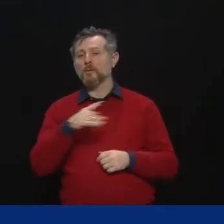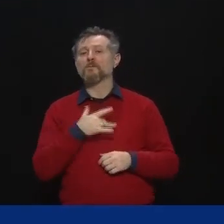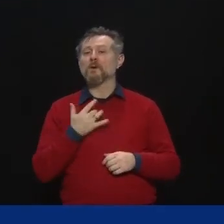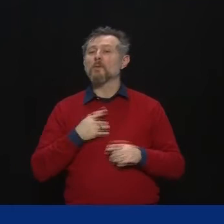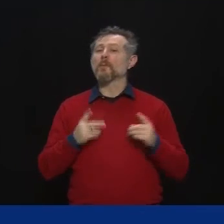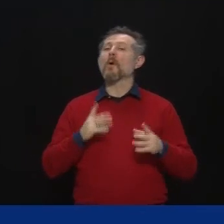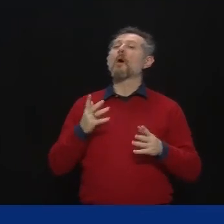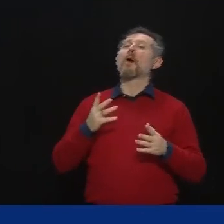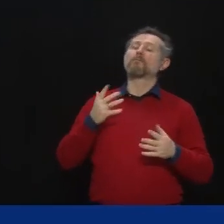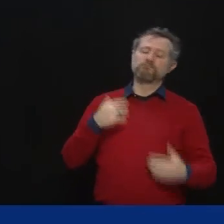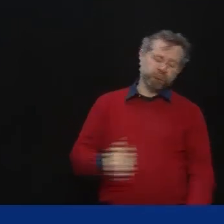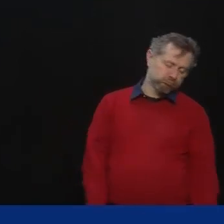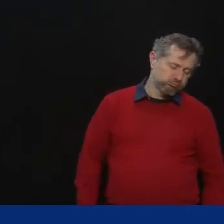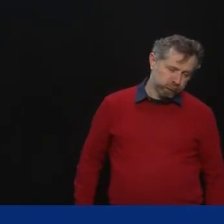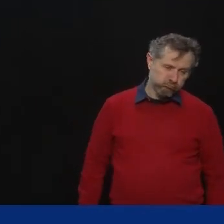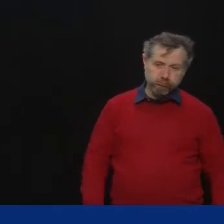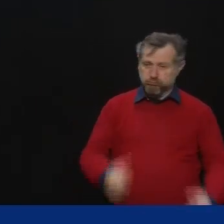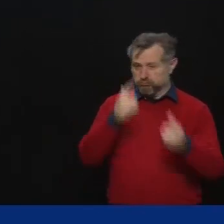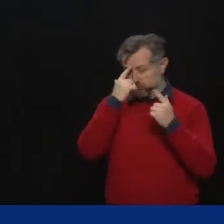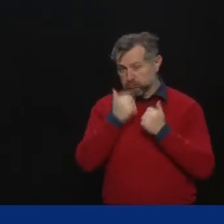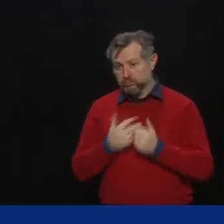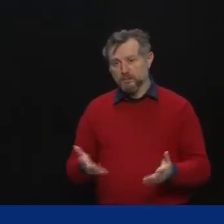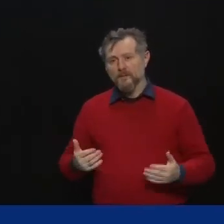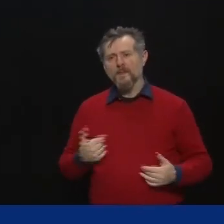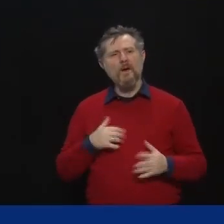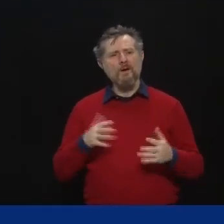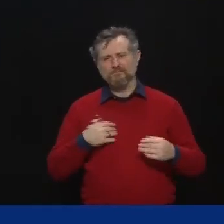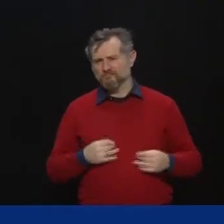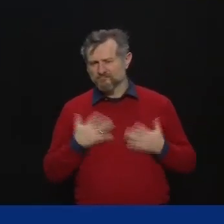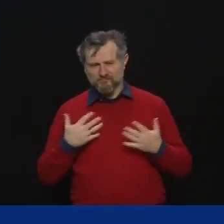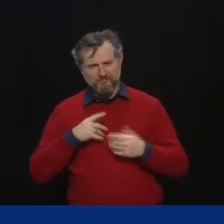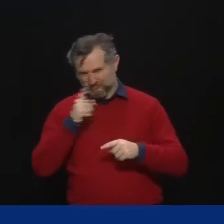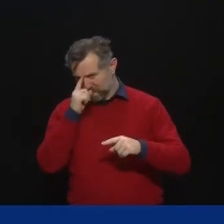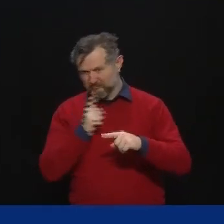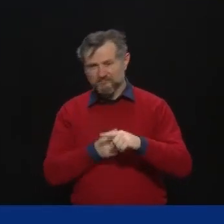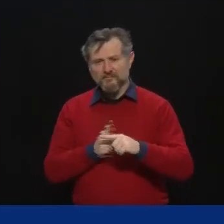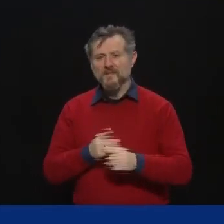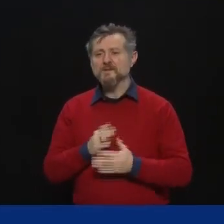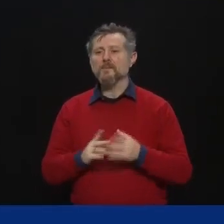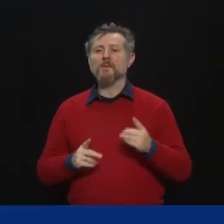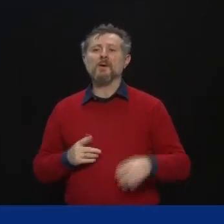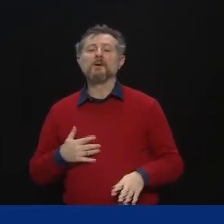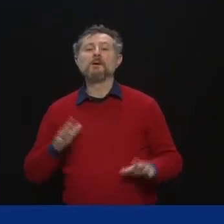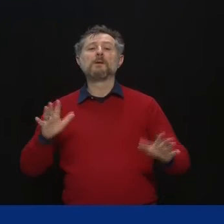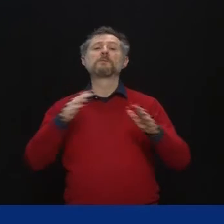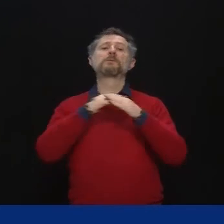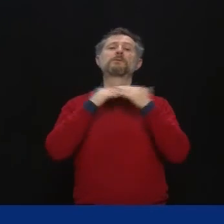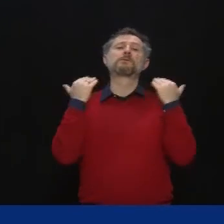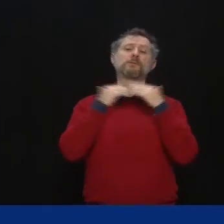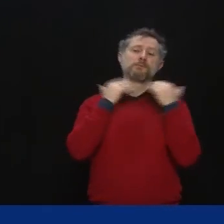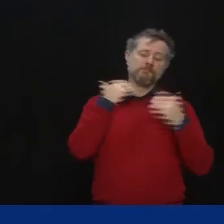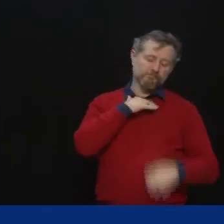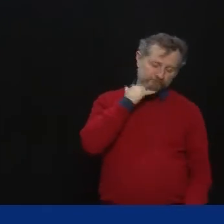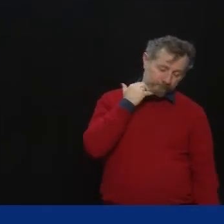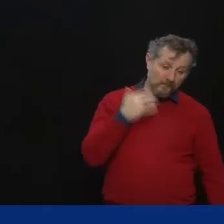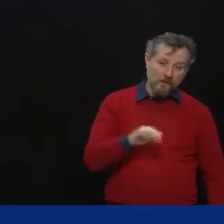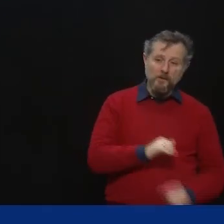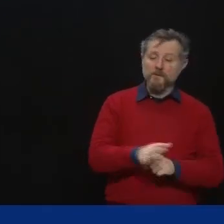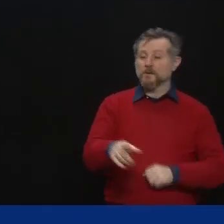TO THROW IN THE TOWEL HERE. WE'LL KEEP FIGHTING BACK AND WE WON'T SURRENDER TO PANDEMIC FATIGUE AS MUCH AS WE'RE GETTING EXHAUSTED BY THIS.